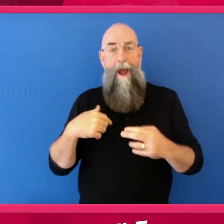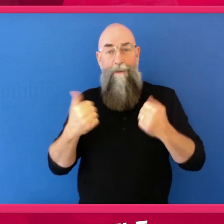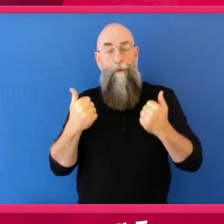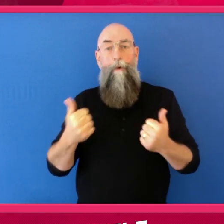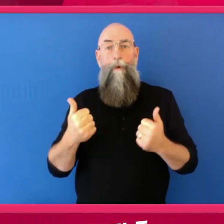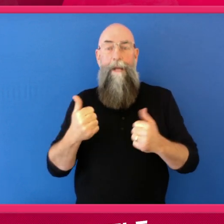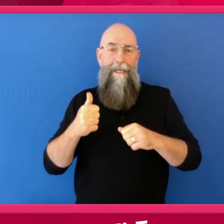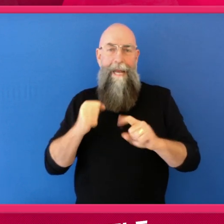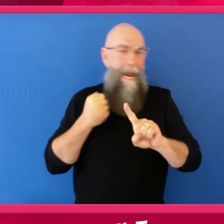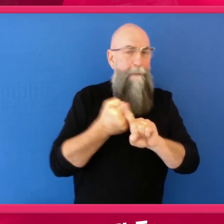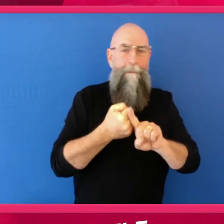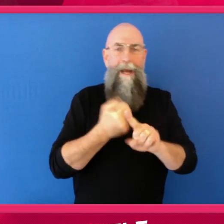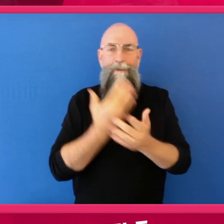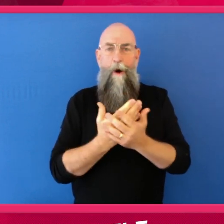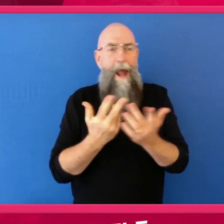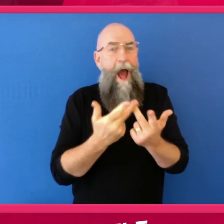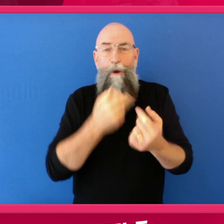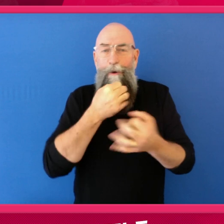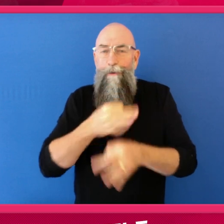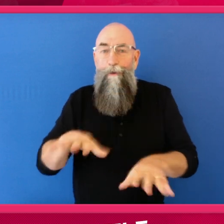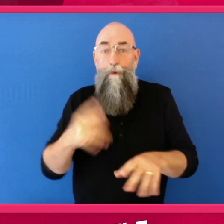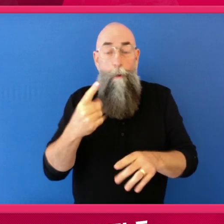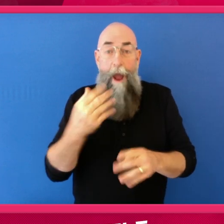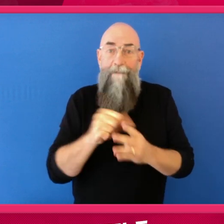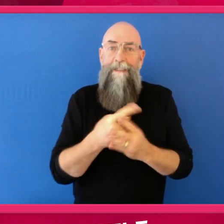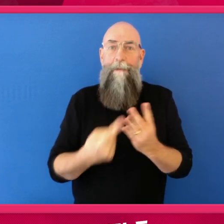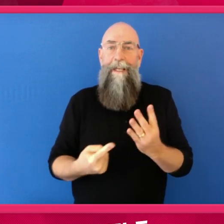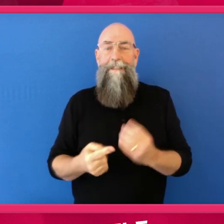the lives of these kids with disabilities. Georgie Tunny: Oh you have and now I've got